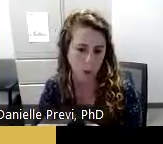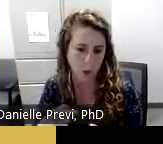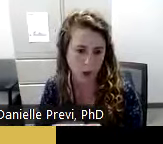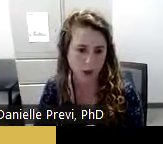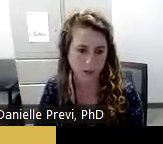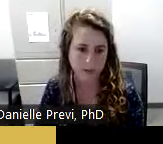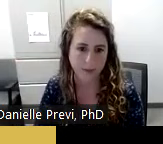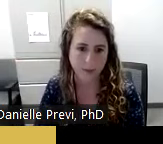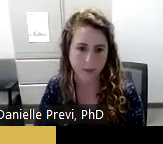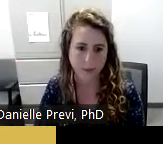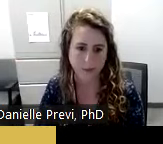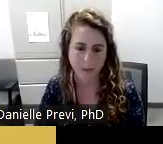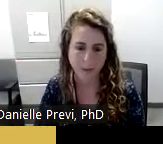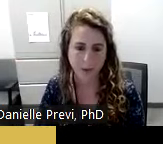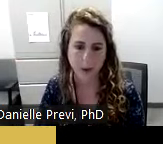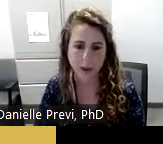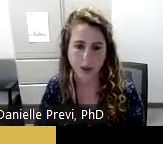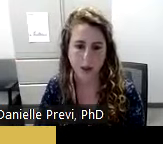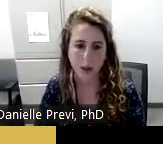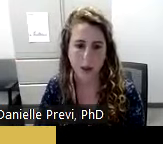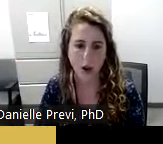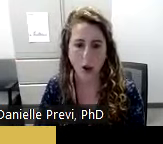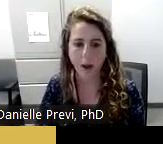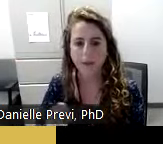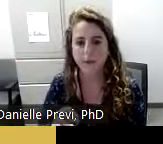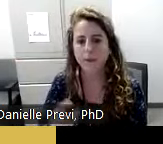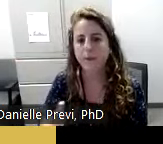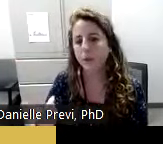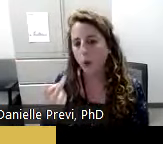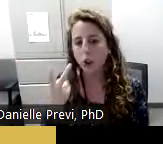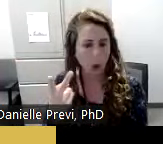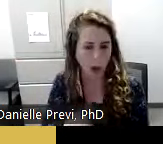programs meaning those students commute back and forth from home every day versus living on site.